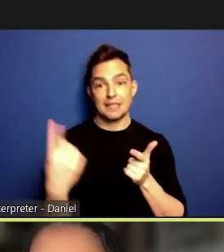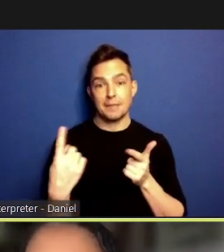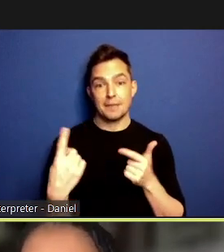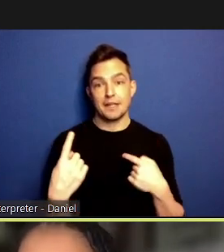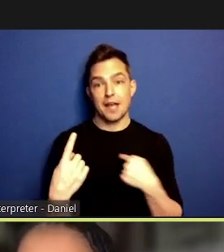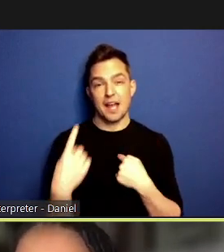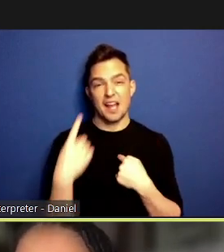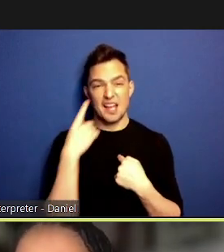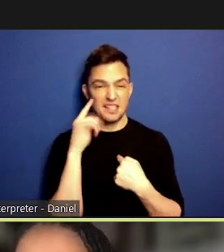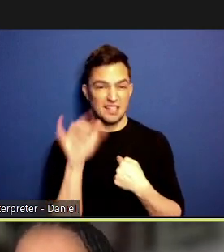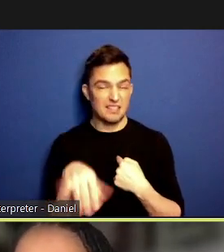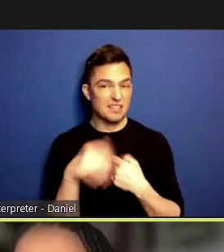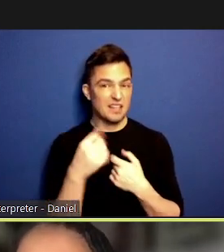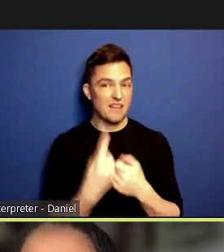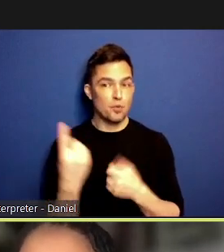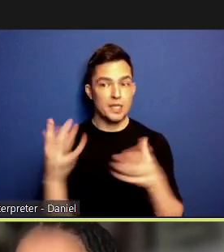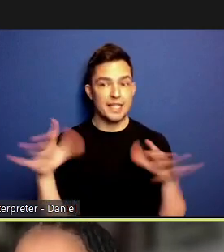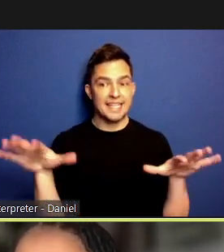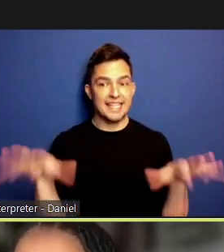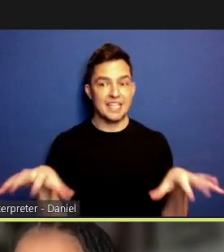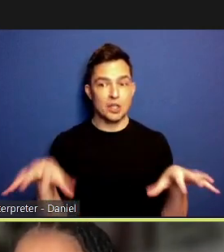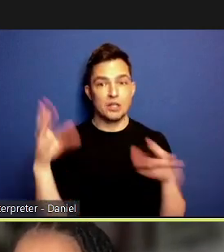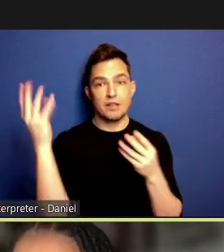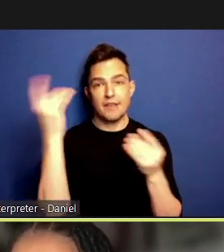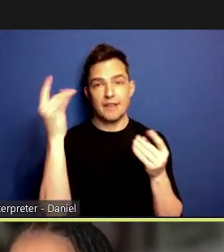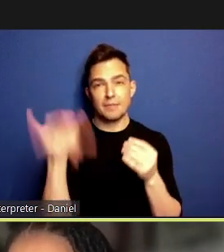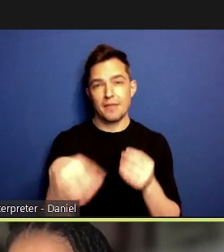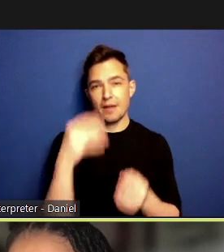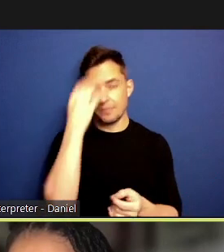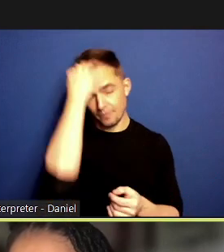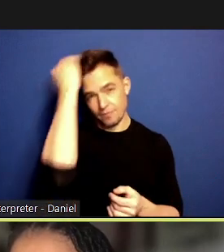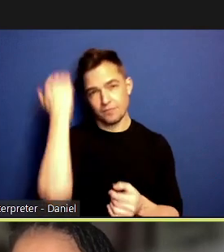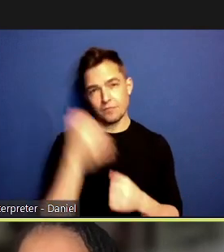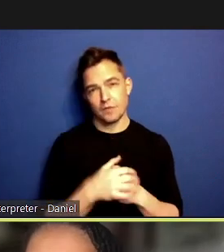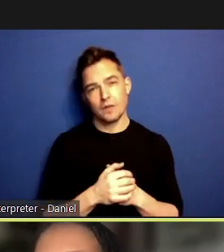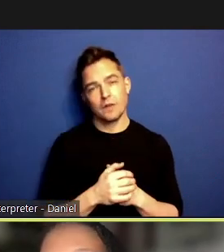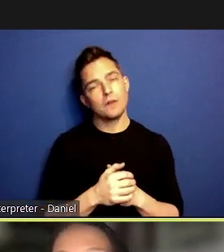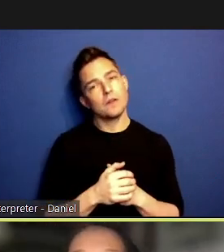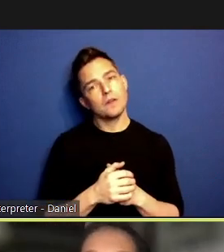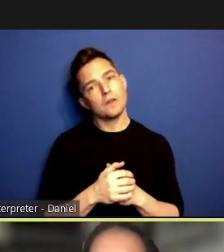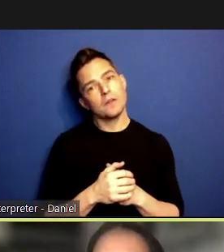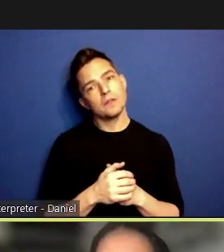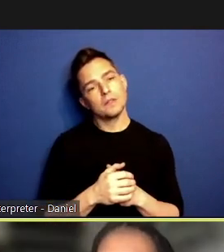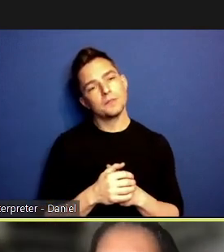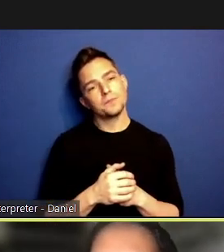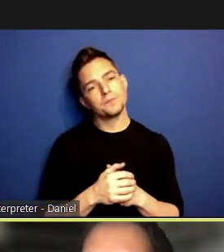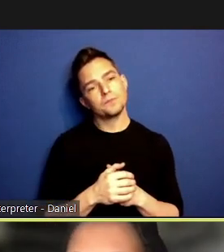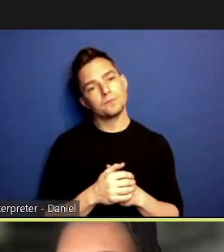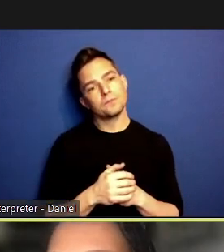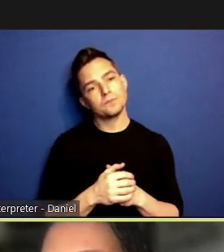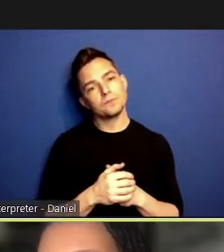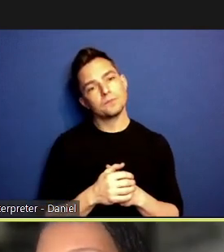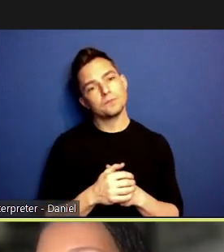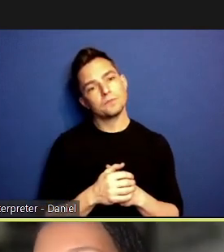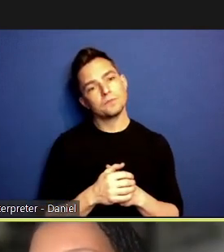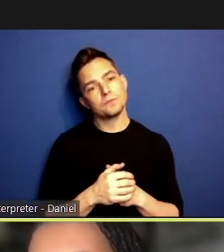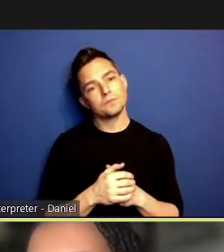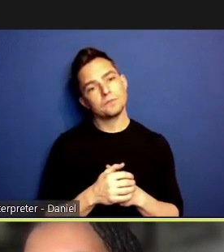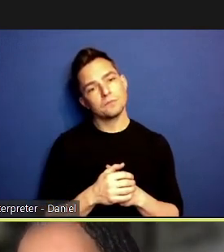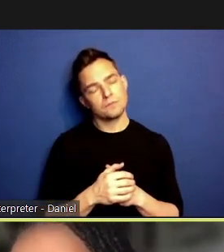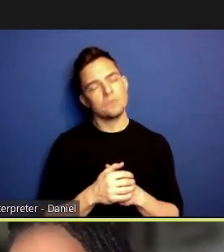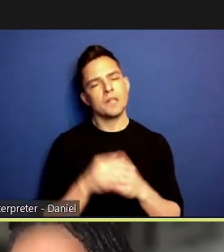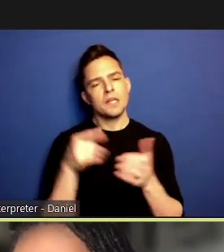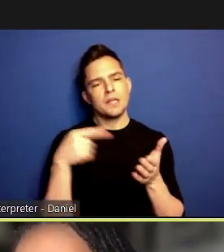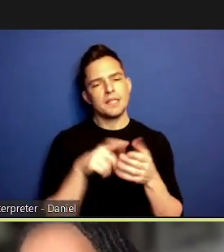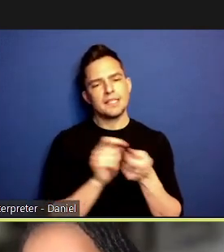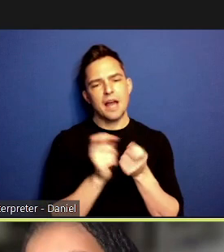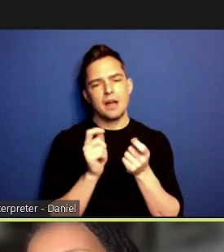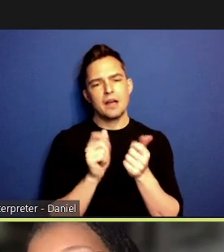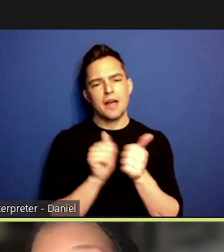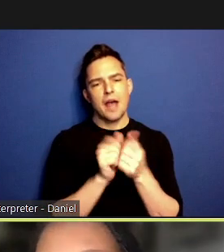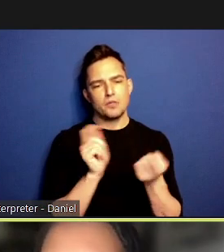everybody here thinks about. You know, it's how it has transformed experiences into information